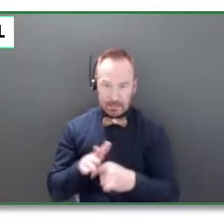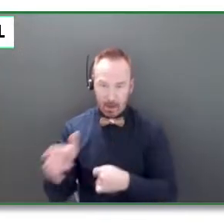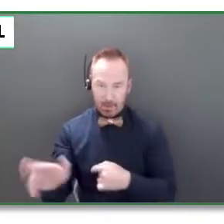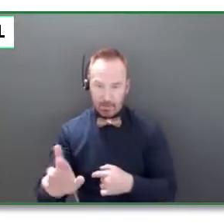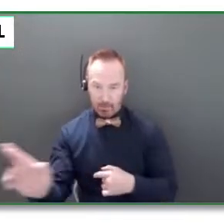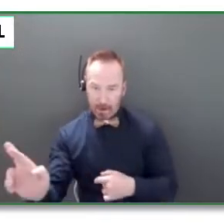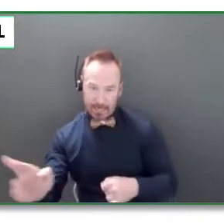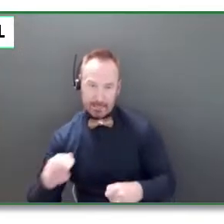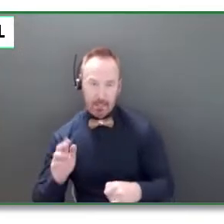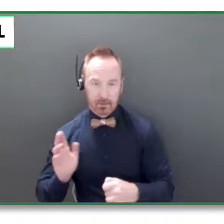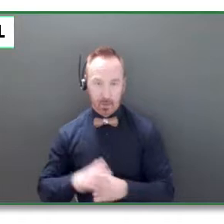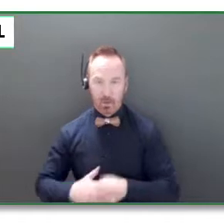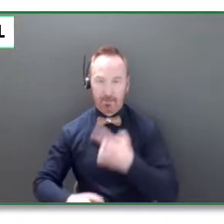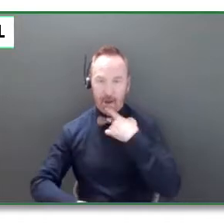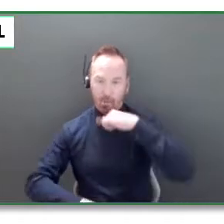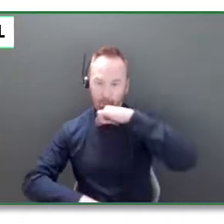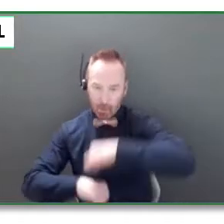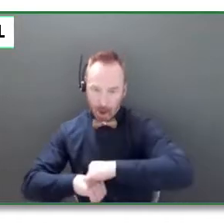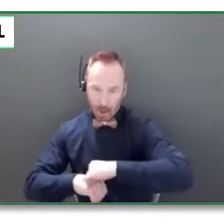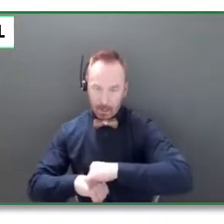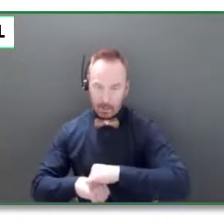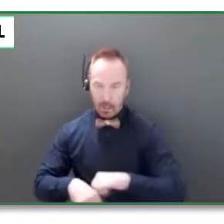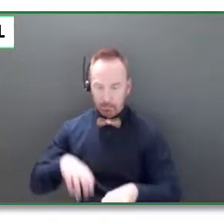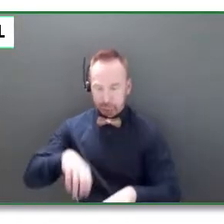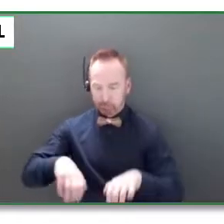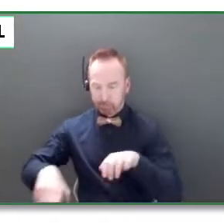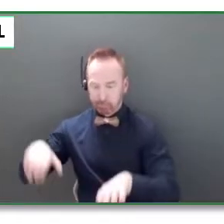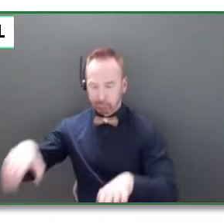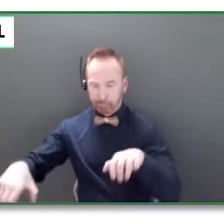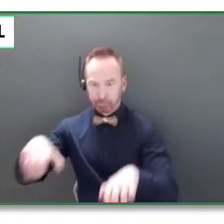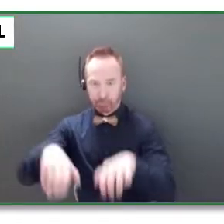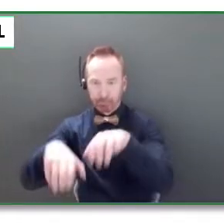offer alternate approaches and different levels of challenge to those accessing